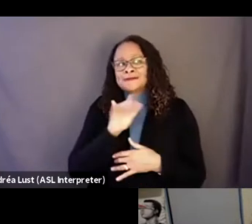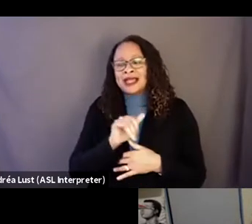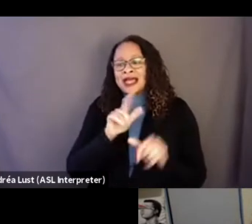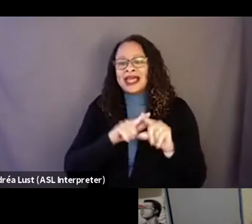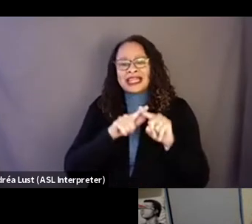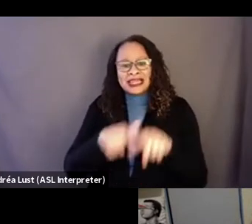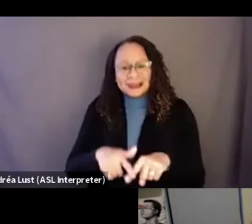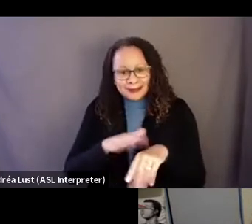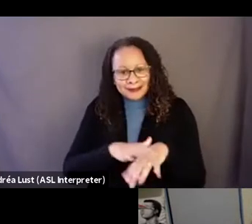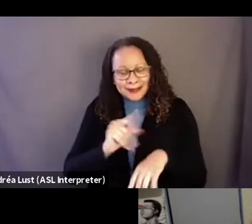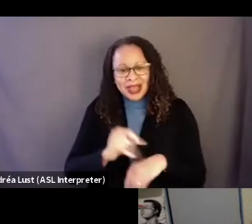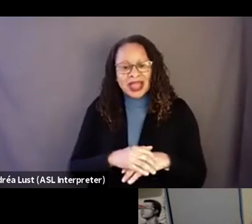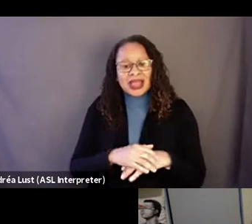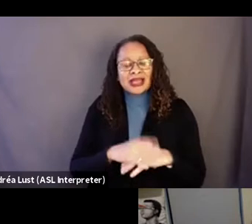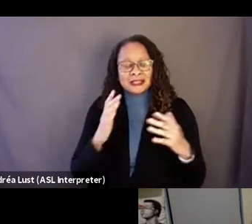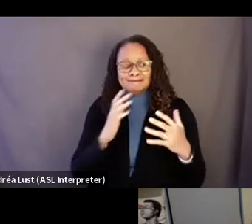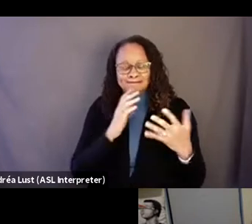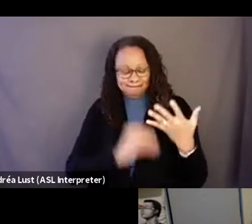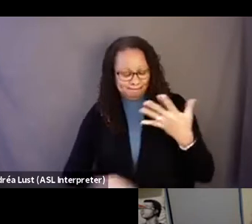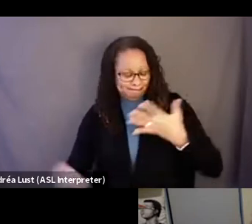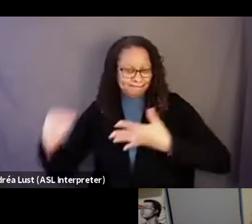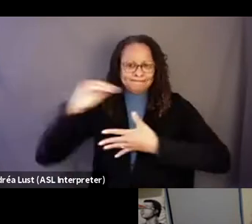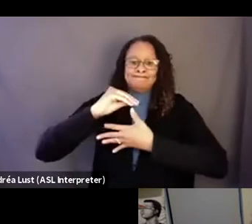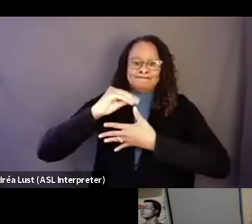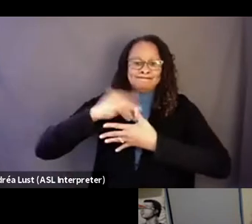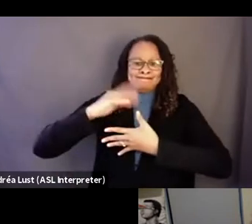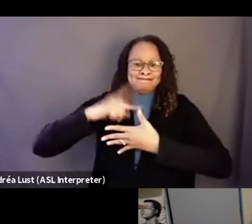and putting that as a top priority.